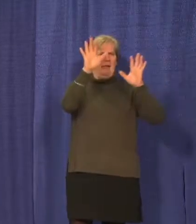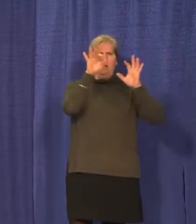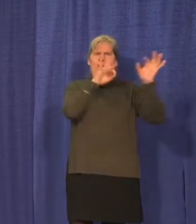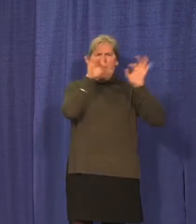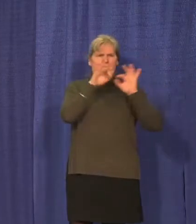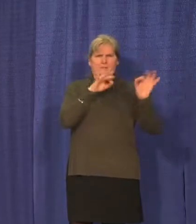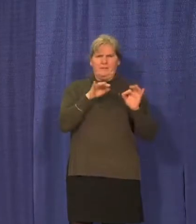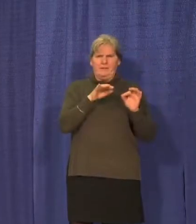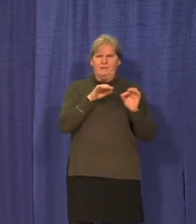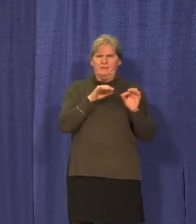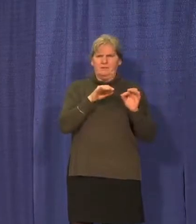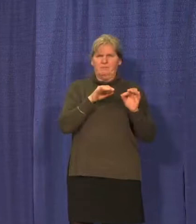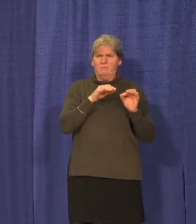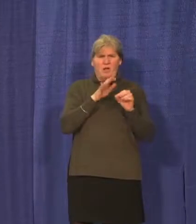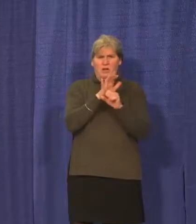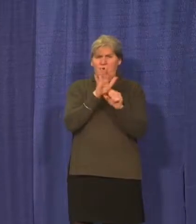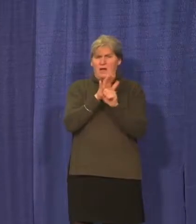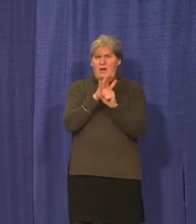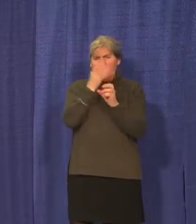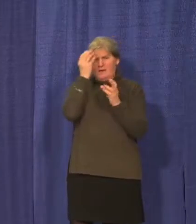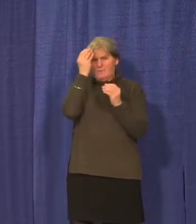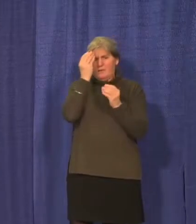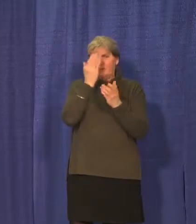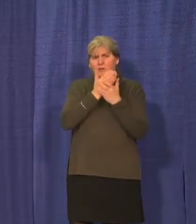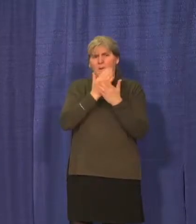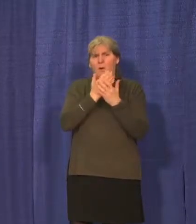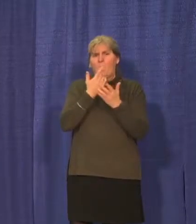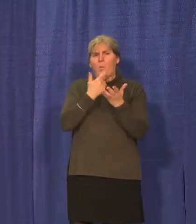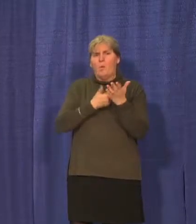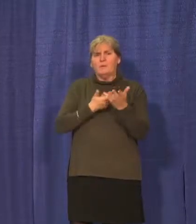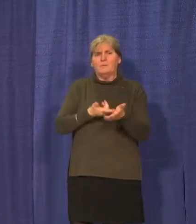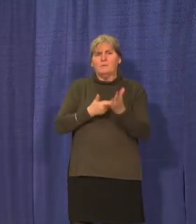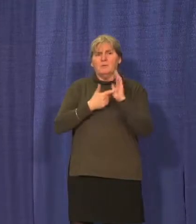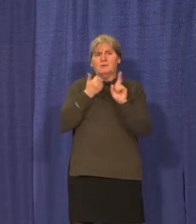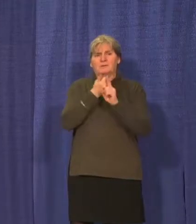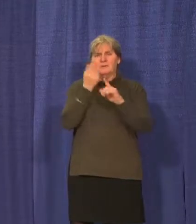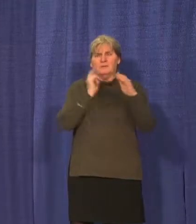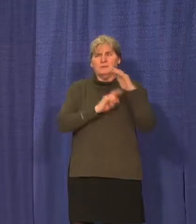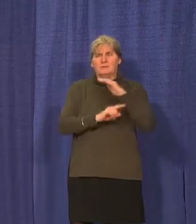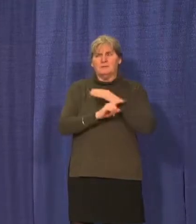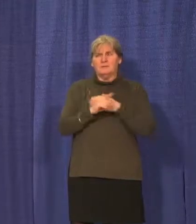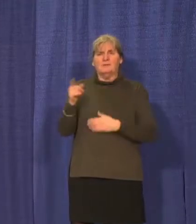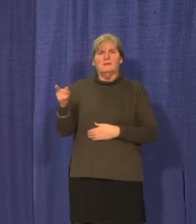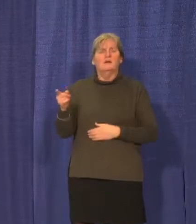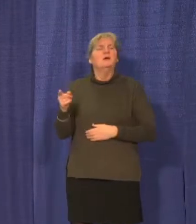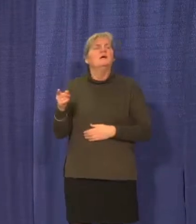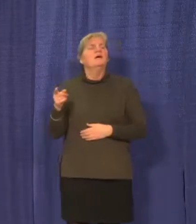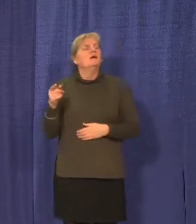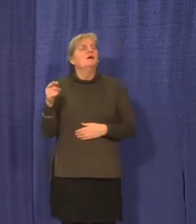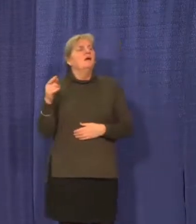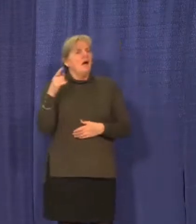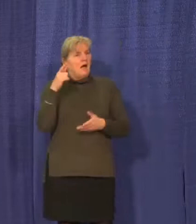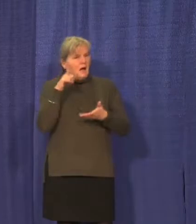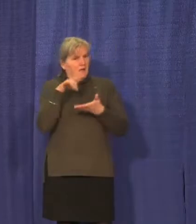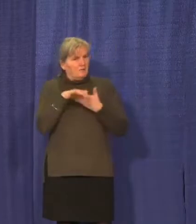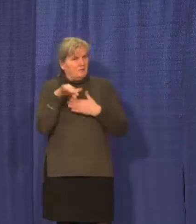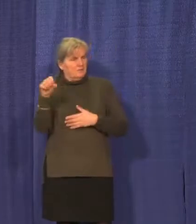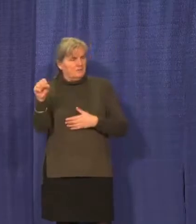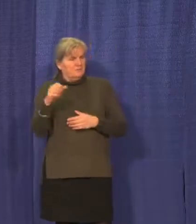job done informing the public of what some of these measures are? I absolutely believe so.